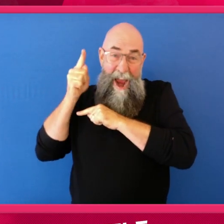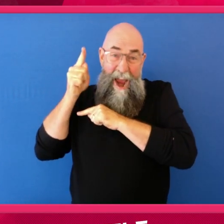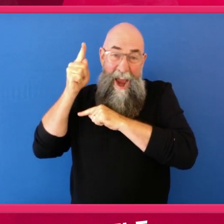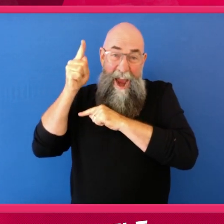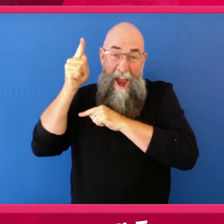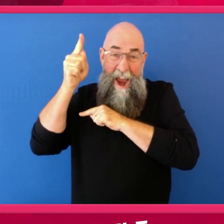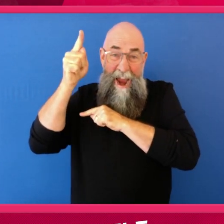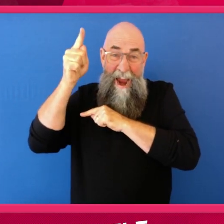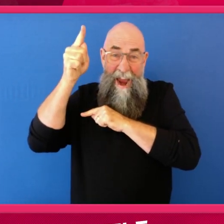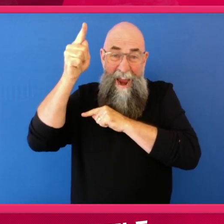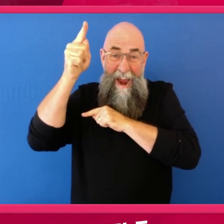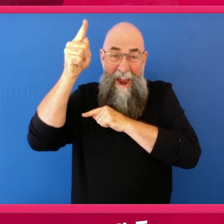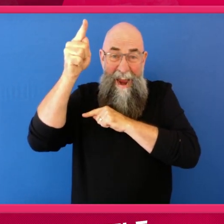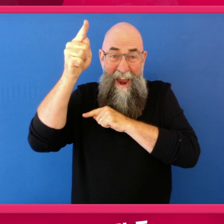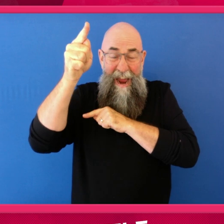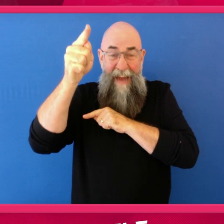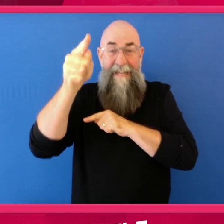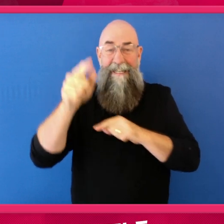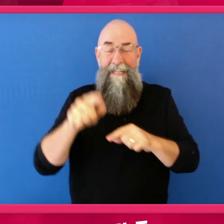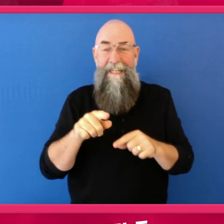You'd be like up like six metres easy, Kurt. Kurt Fearnley: I'd be a cannonball. I'd be